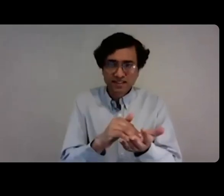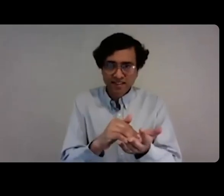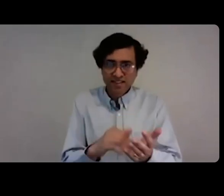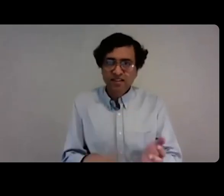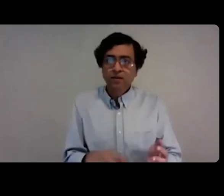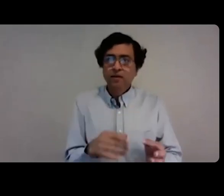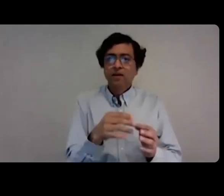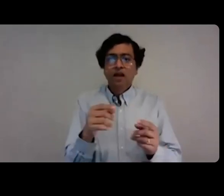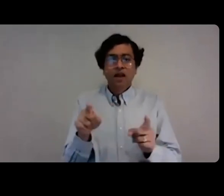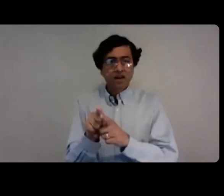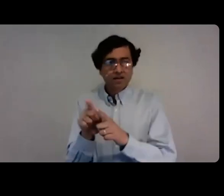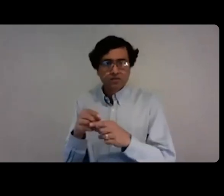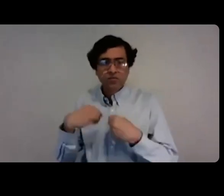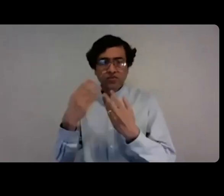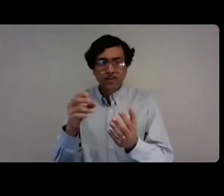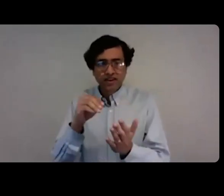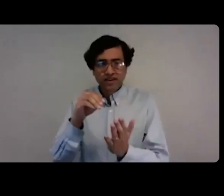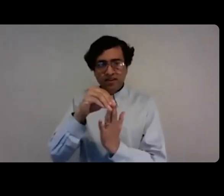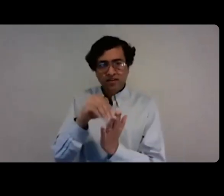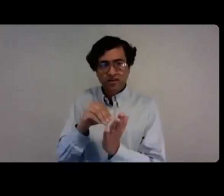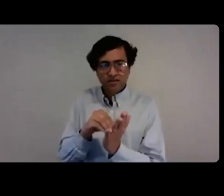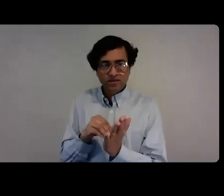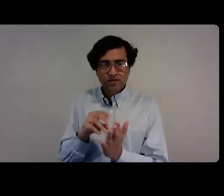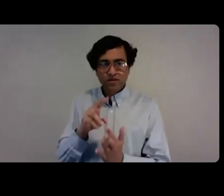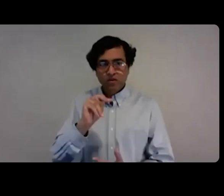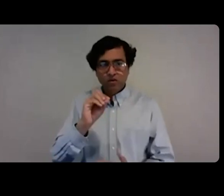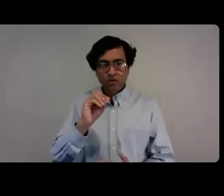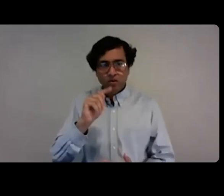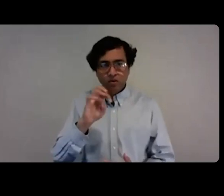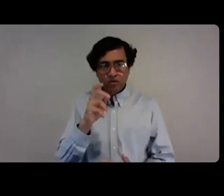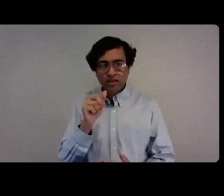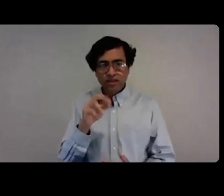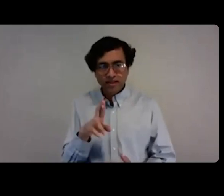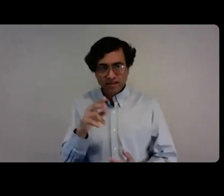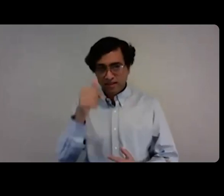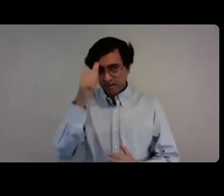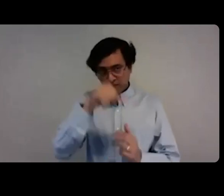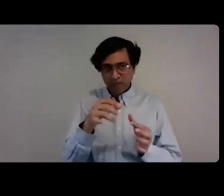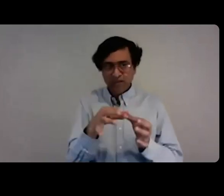So that means deaf students run the risk of missing information at any of those transition points.